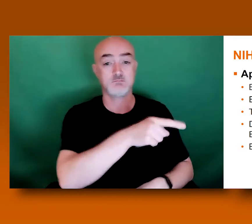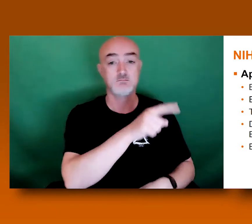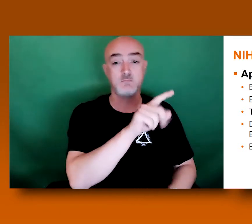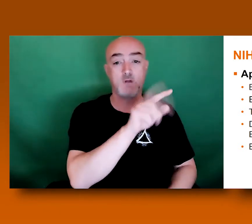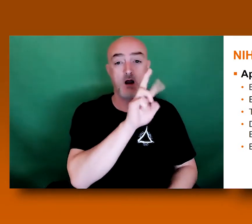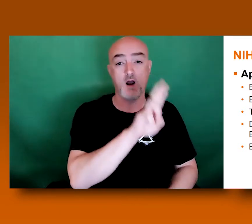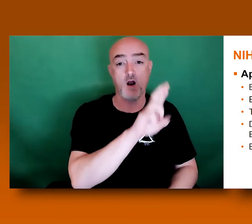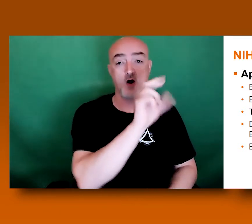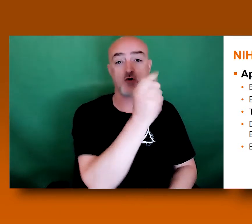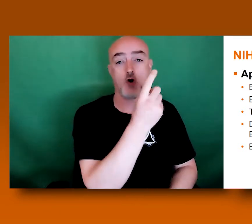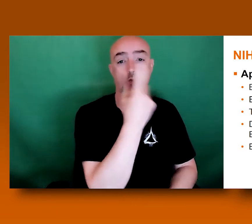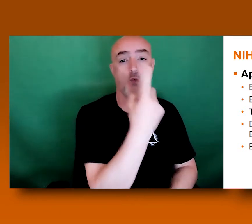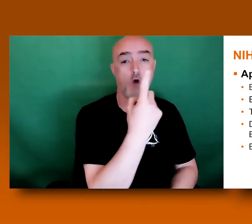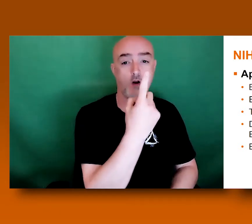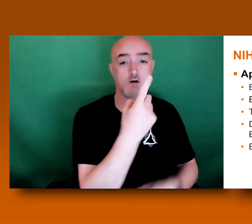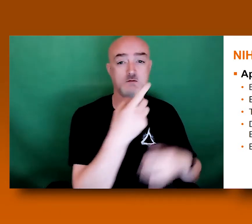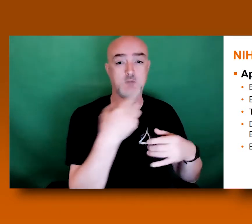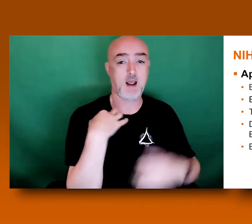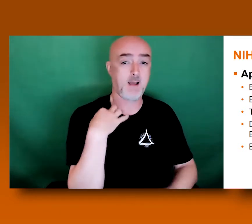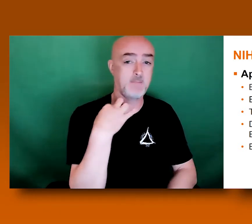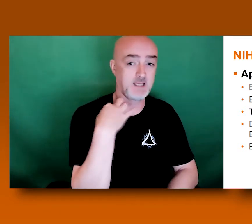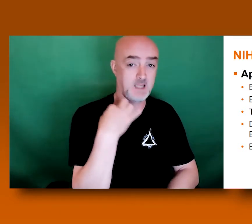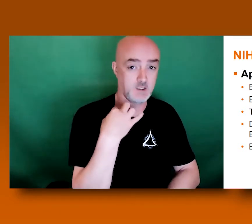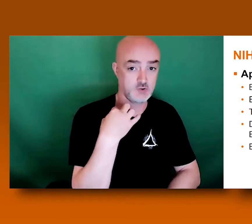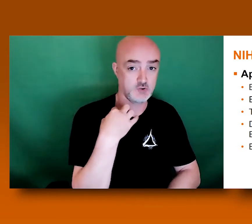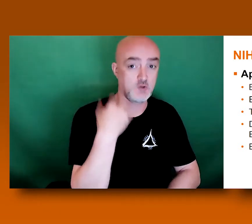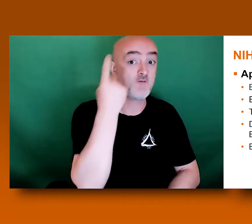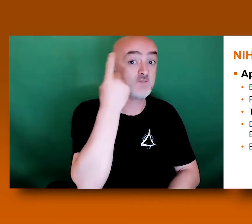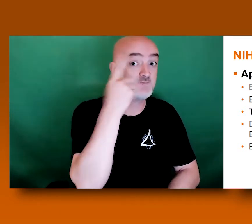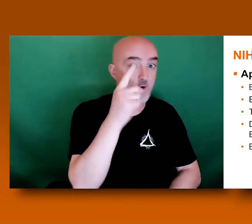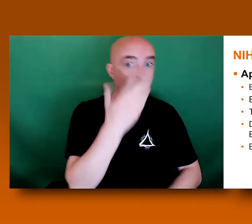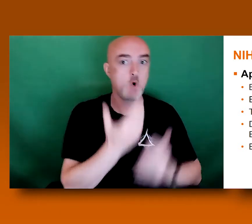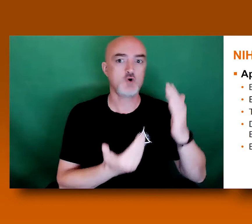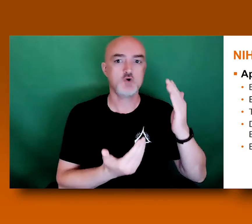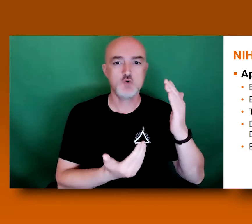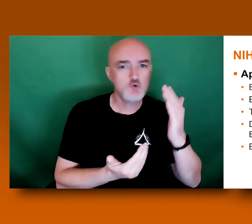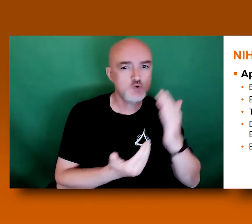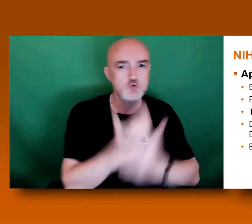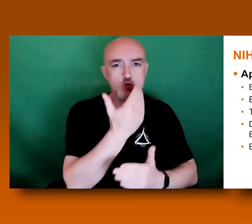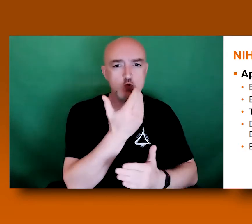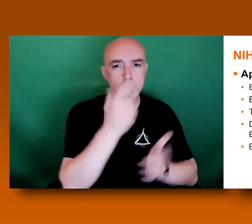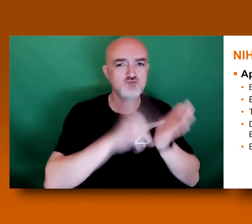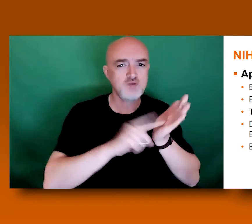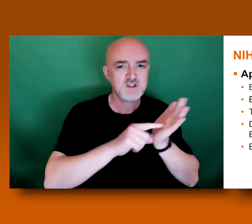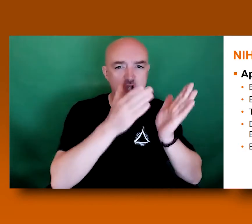The first is R01 application, which is for very, very new researchers,